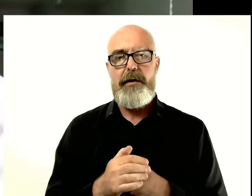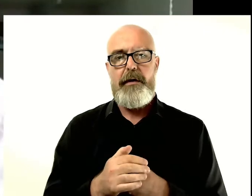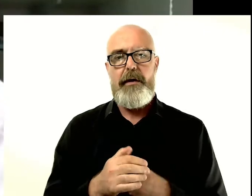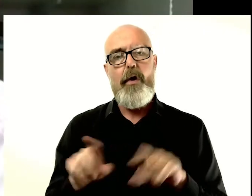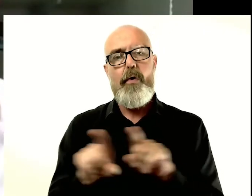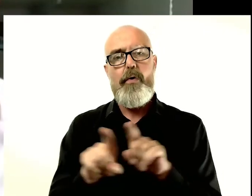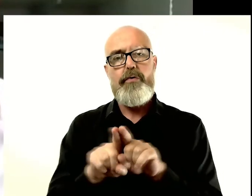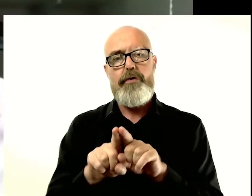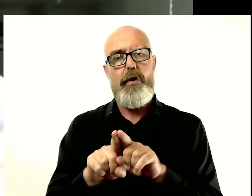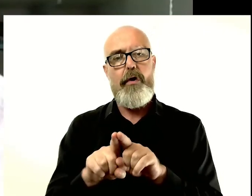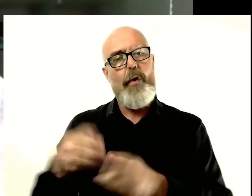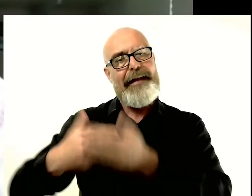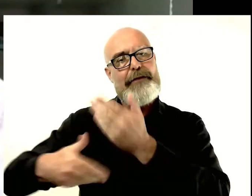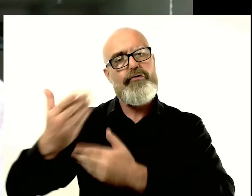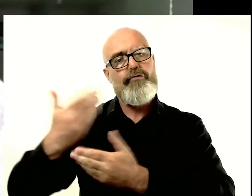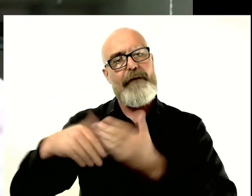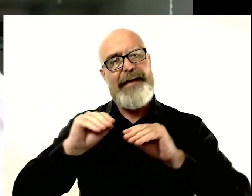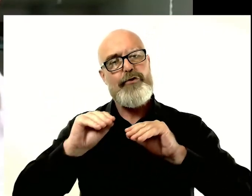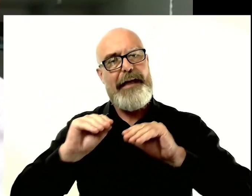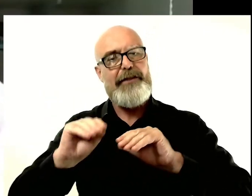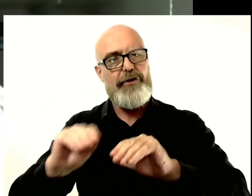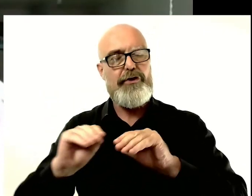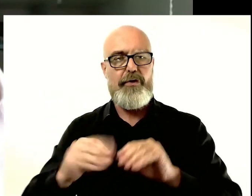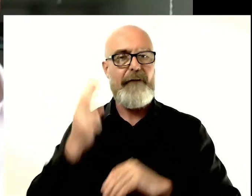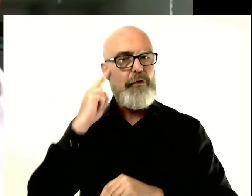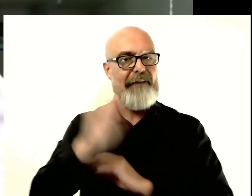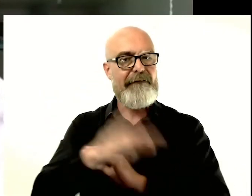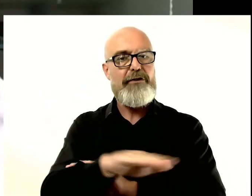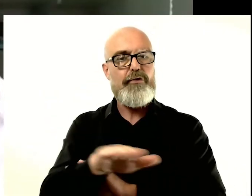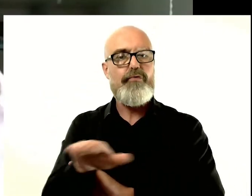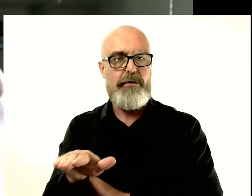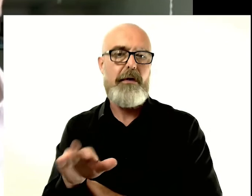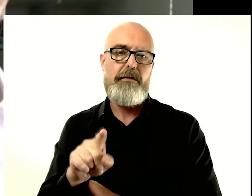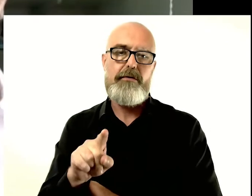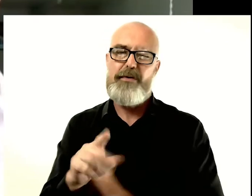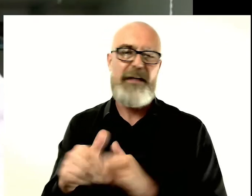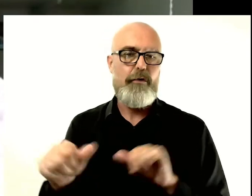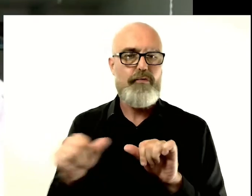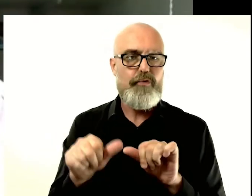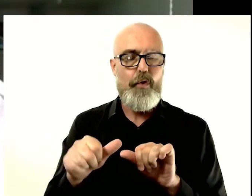going to talk about um the history of education for um deaf